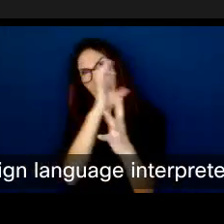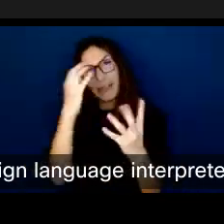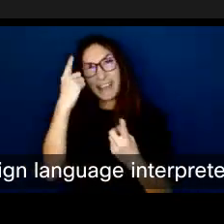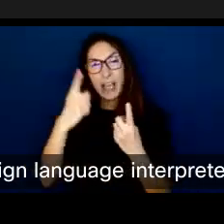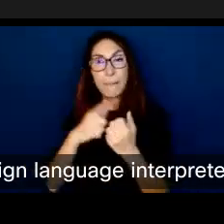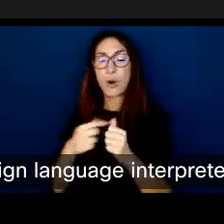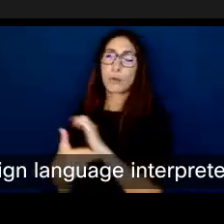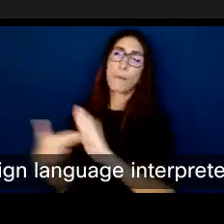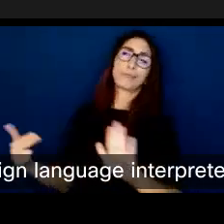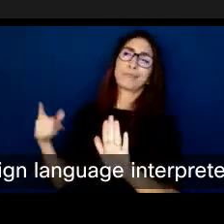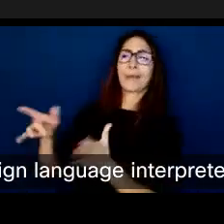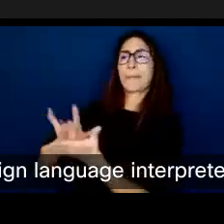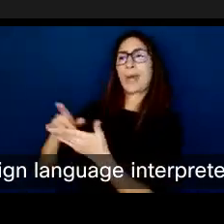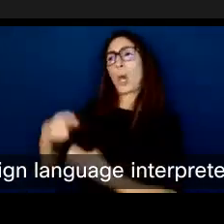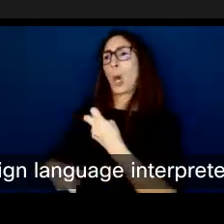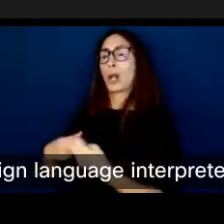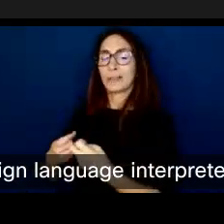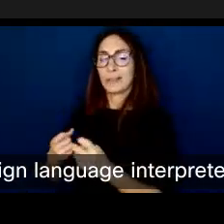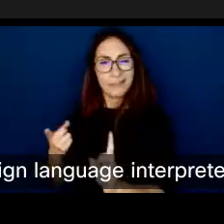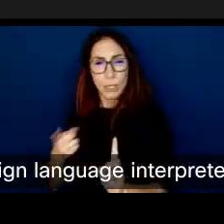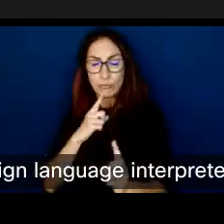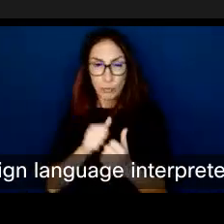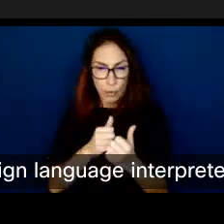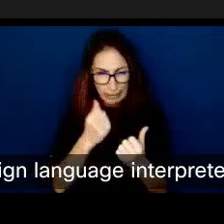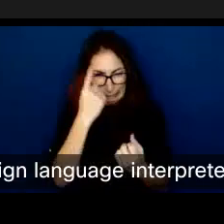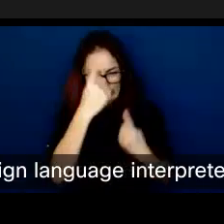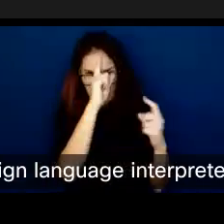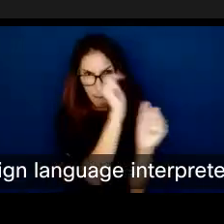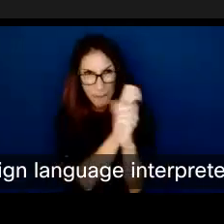navigation of the medical system isn't just the most important